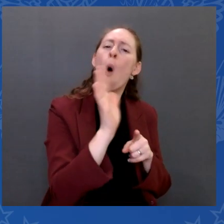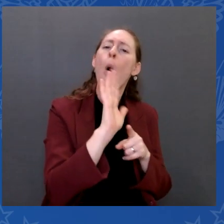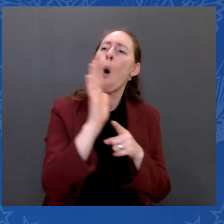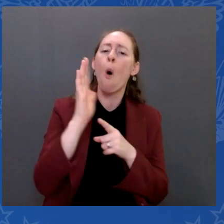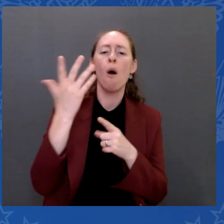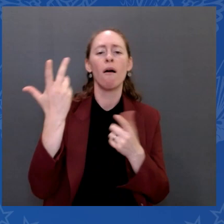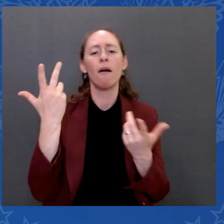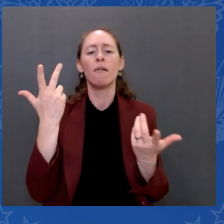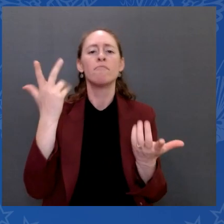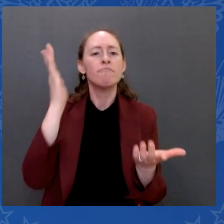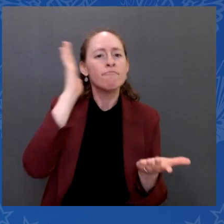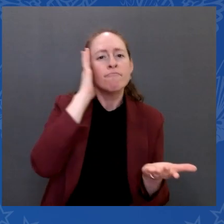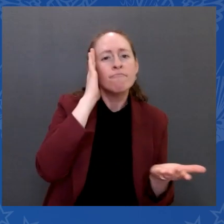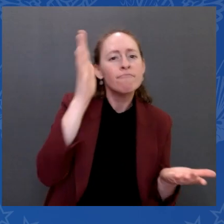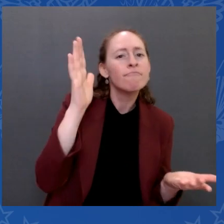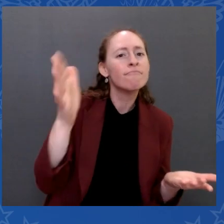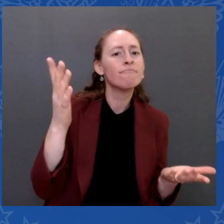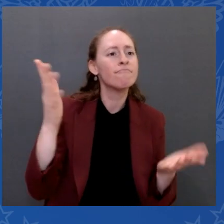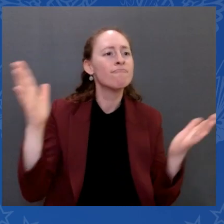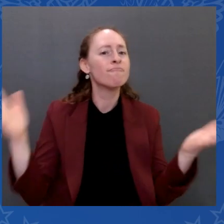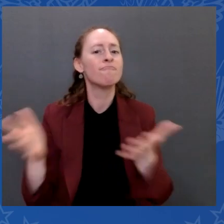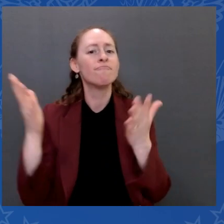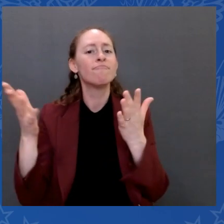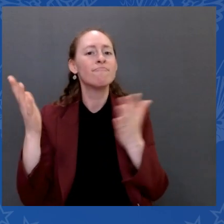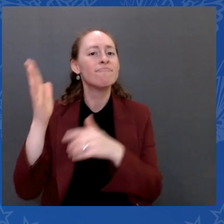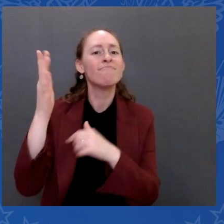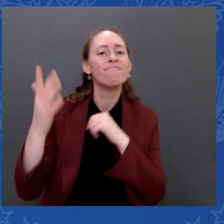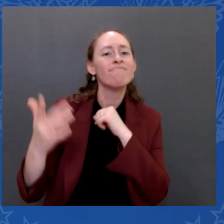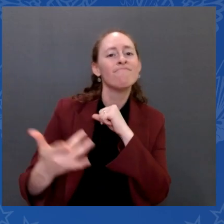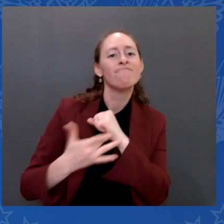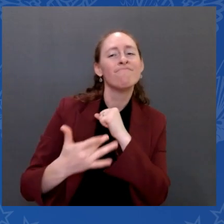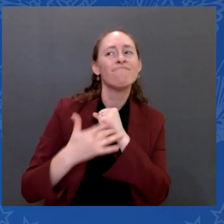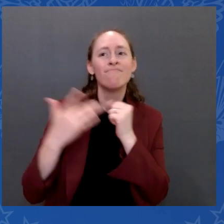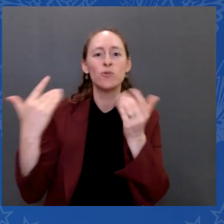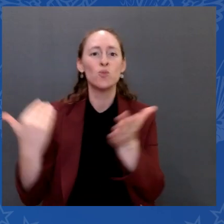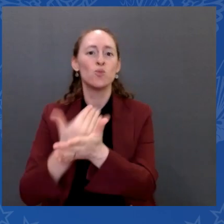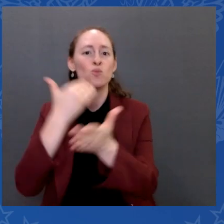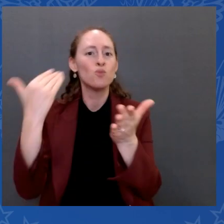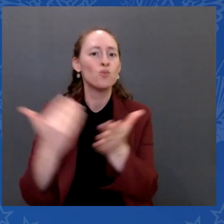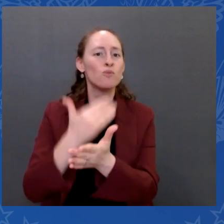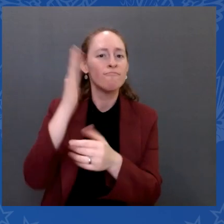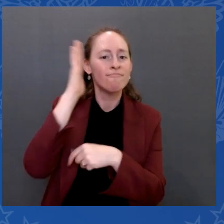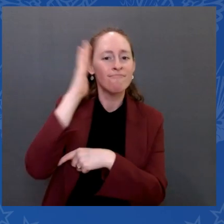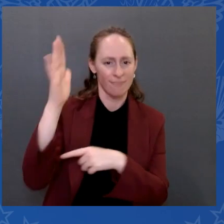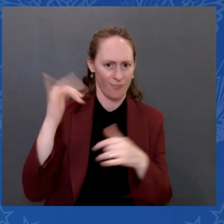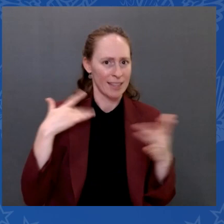That's why the additional authorizations for the National Science Foundation, the Department of Energy National Labs,